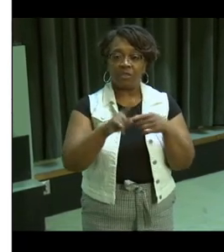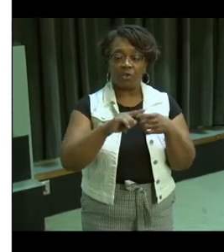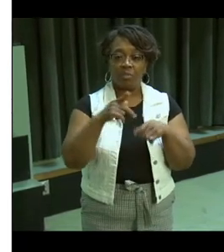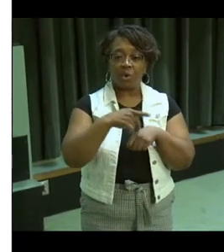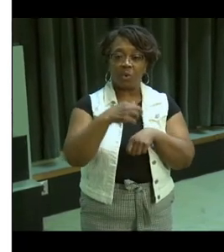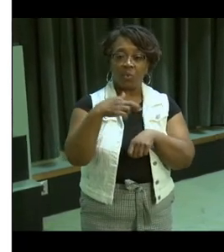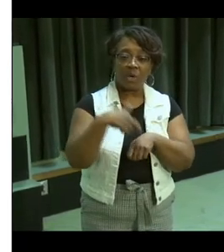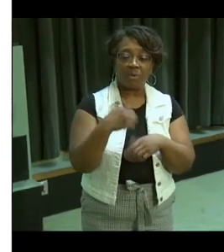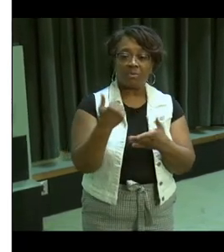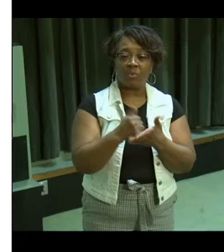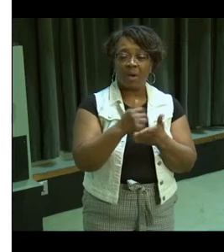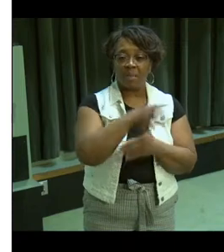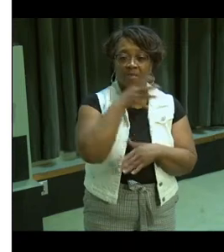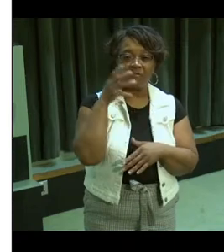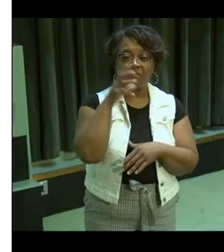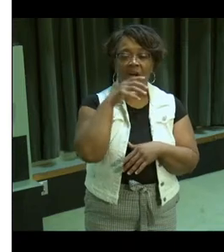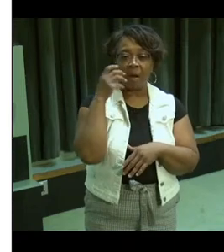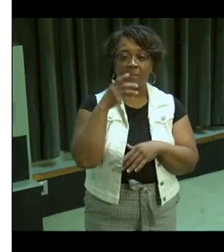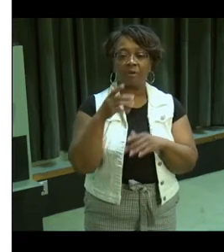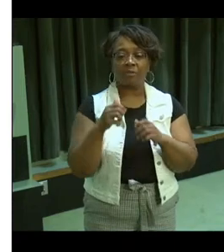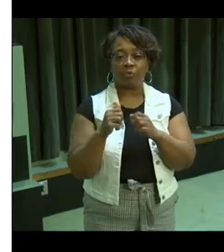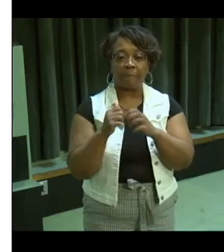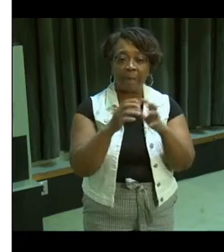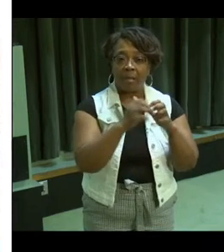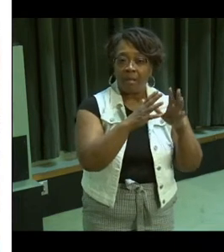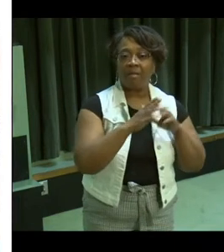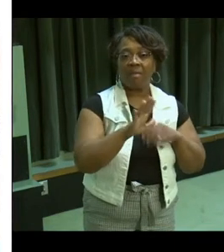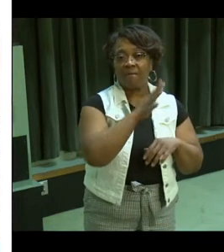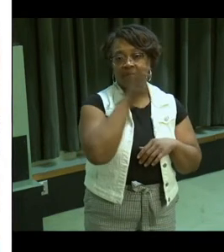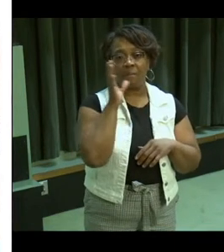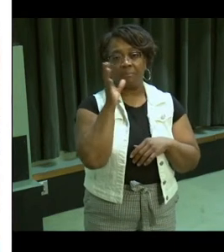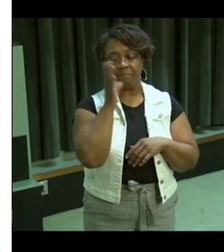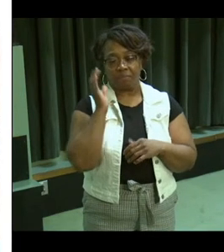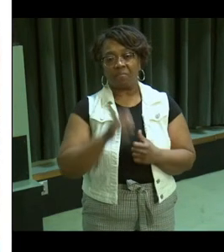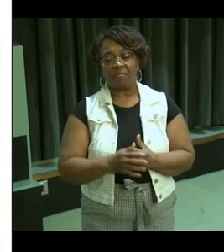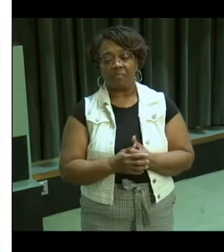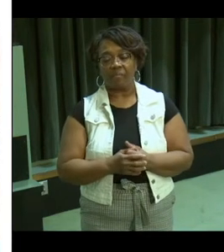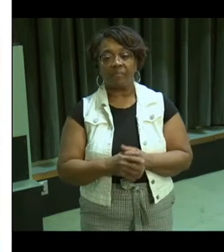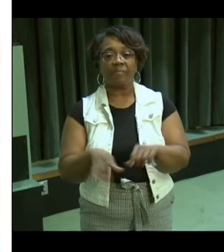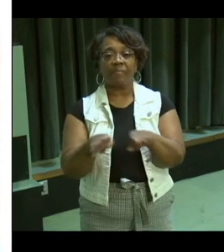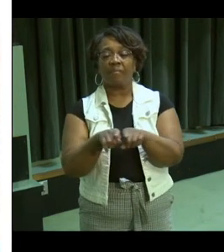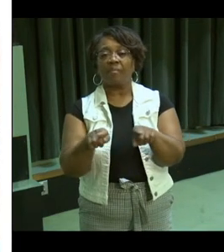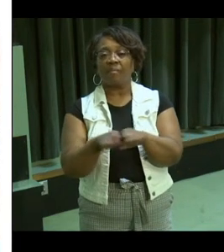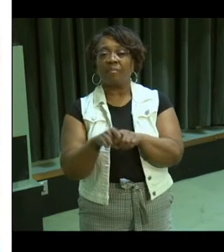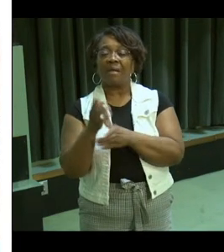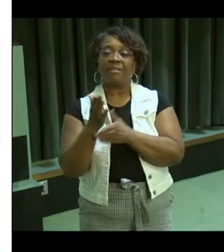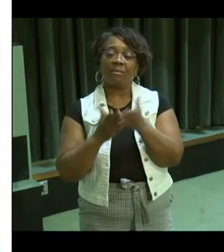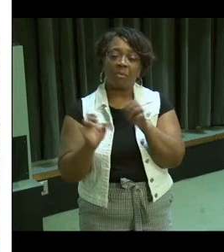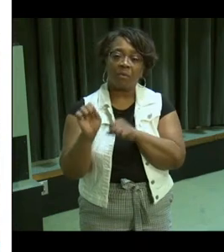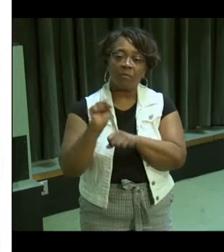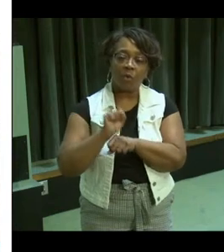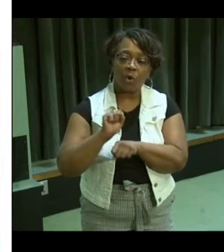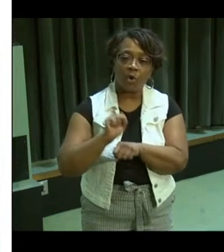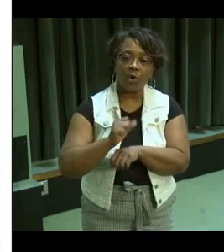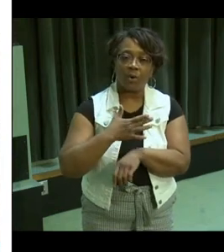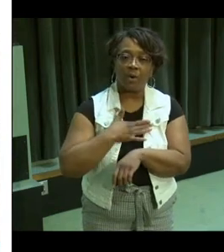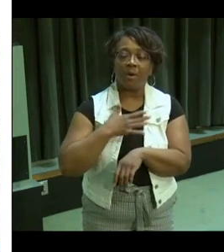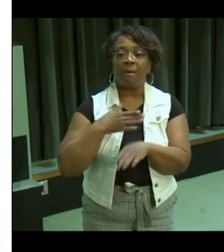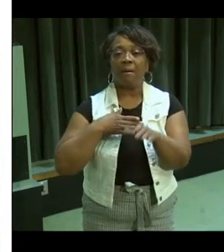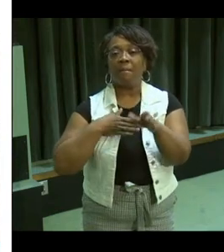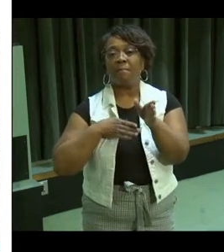of the farmers out there rebuild